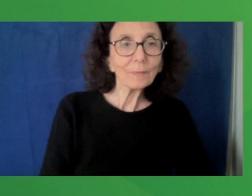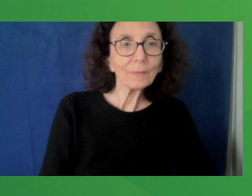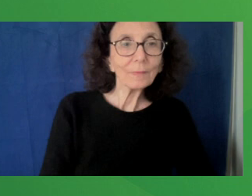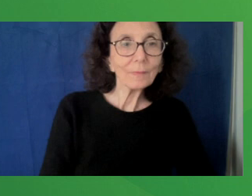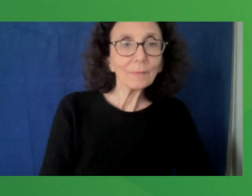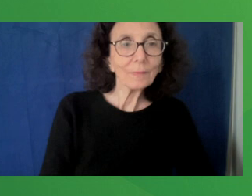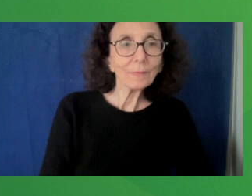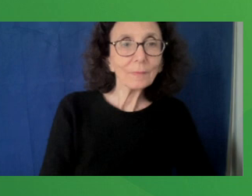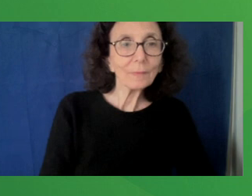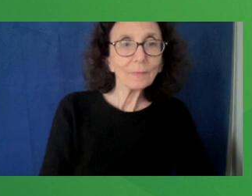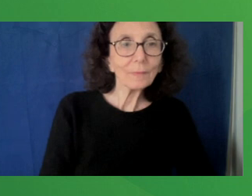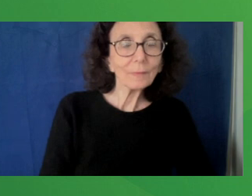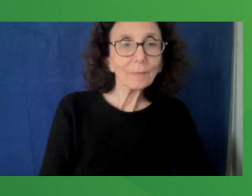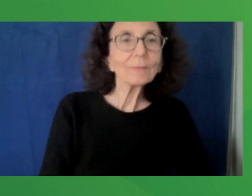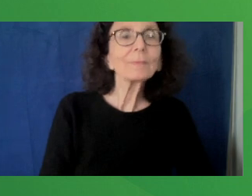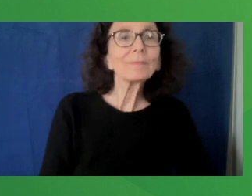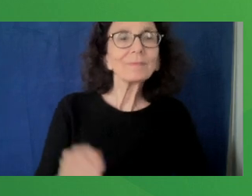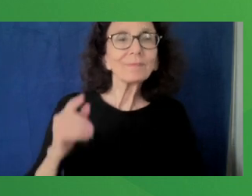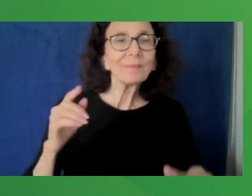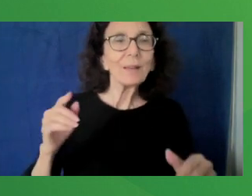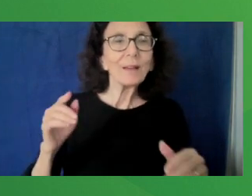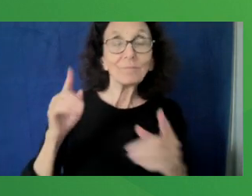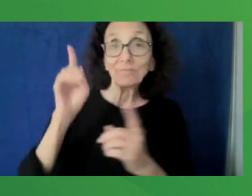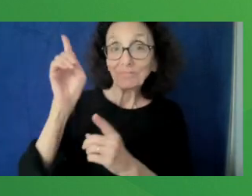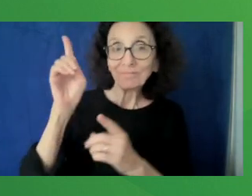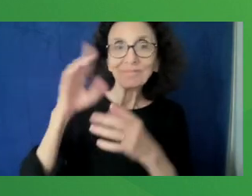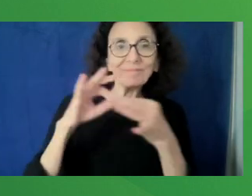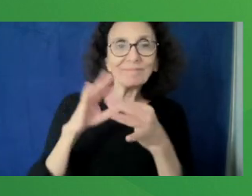Welcome to Partnering with